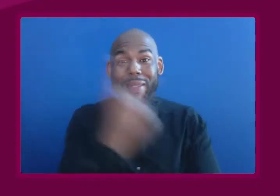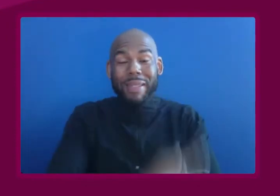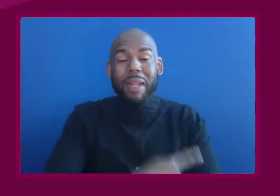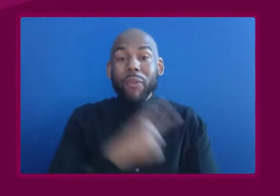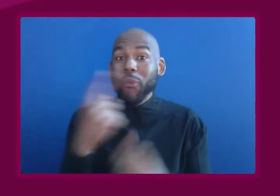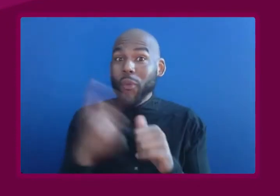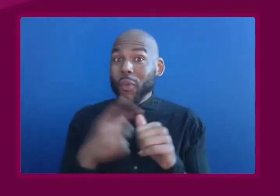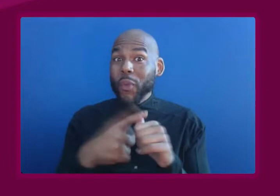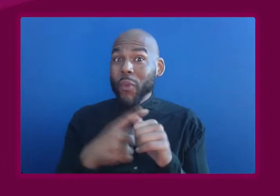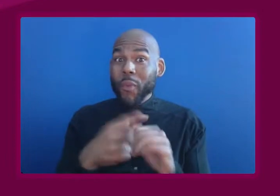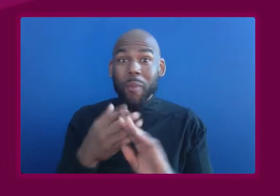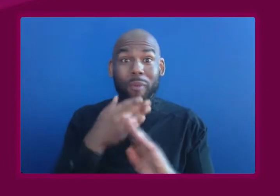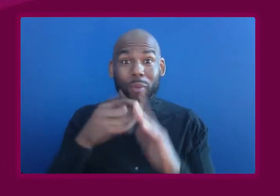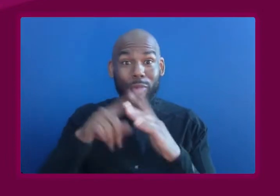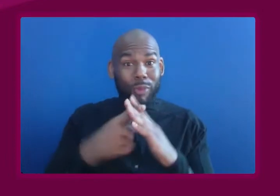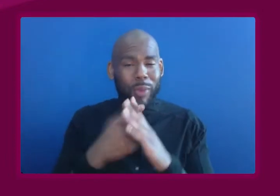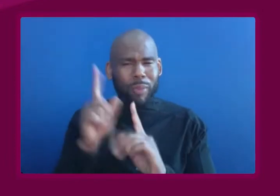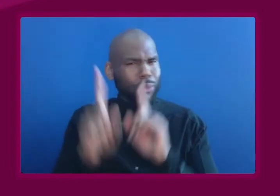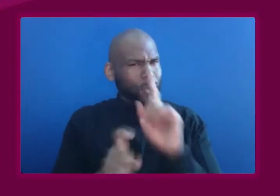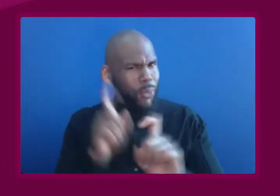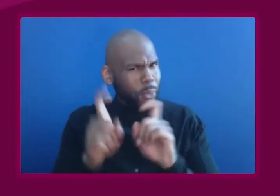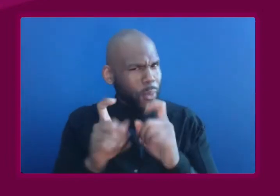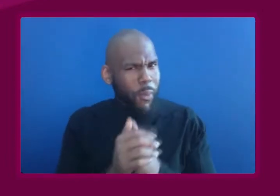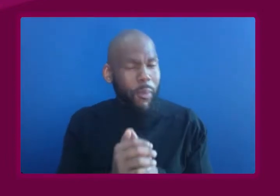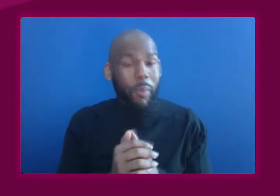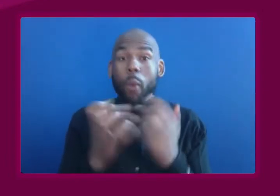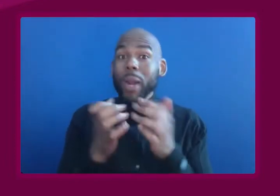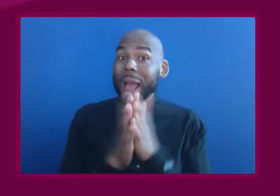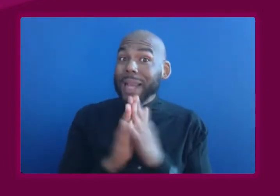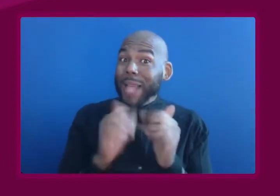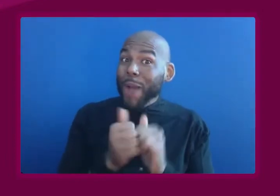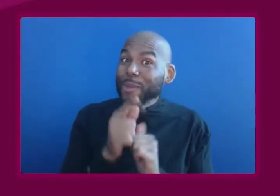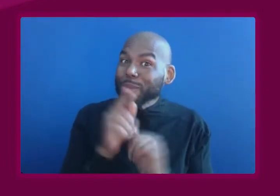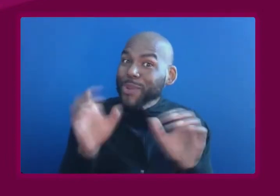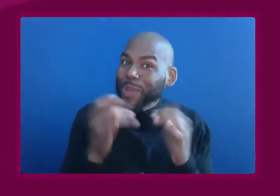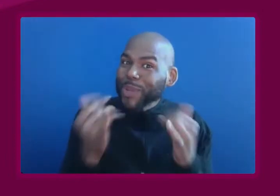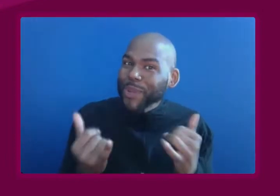Firstly, before we get started with my questions, I do want to ask you, how are you doing today?